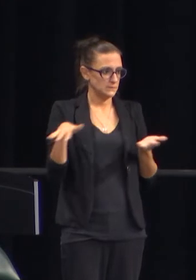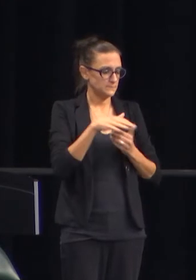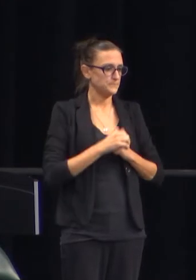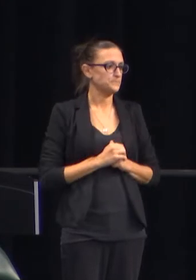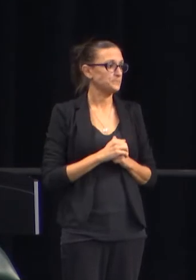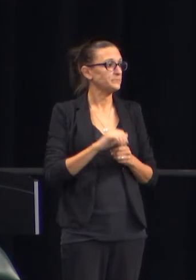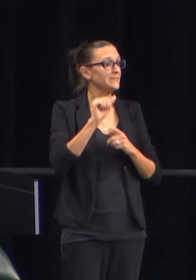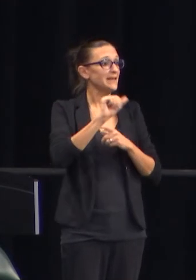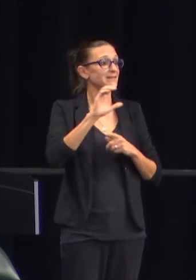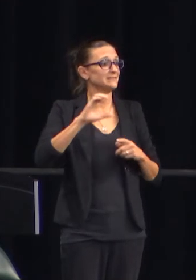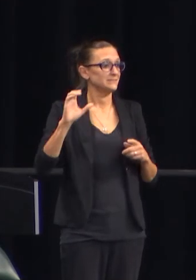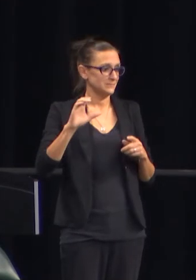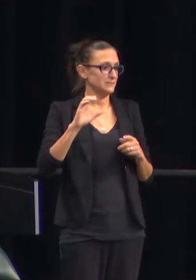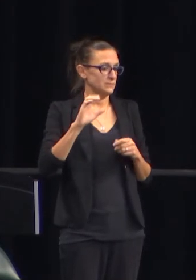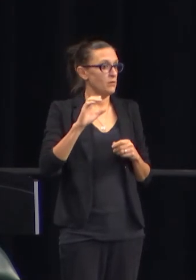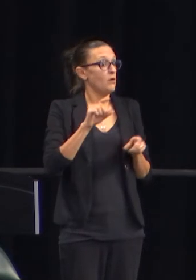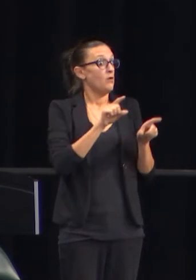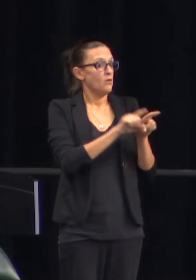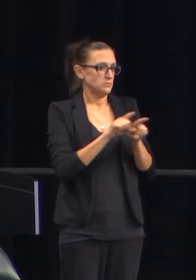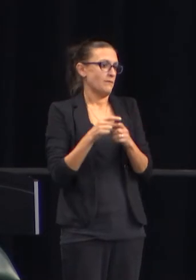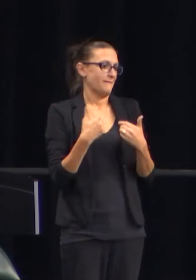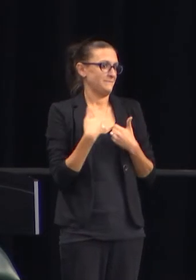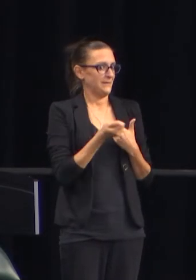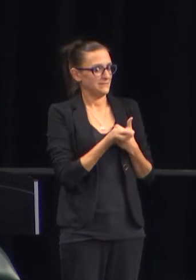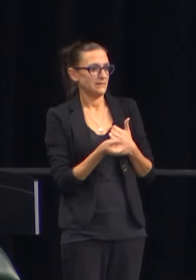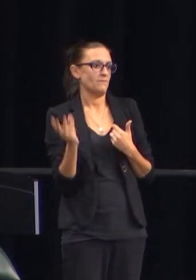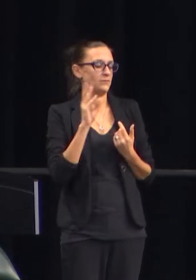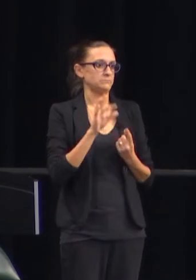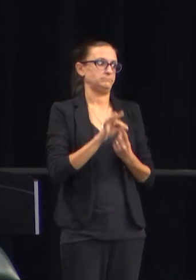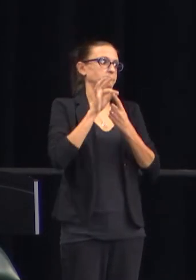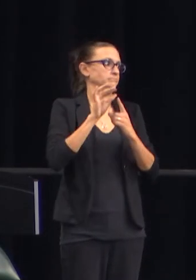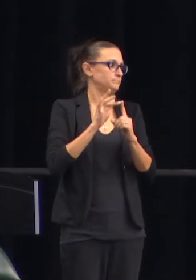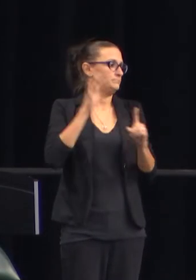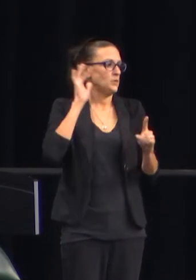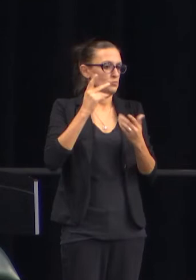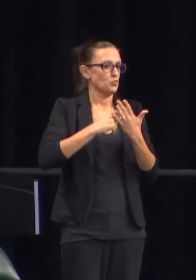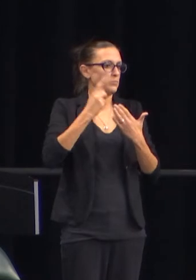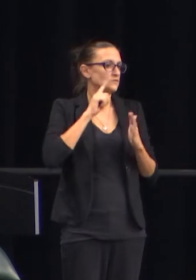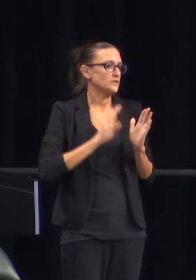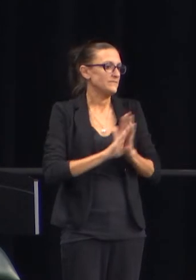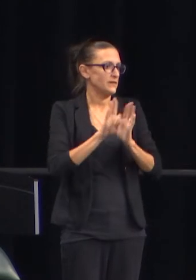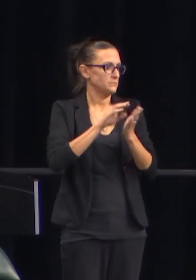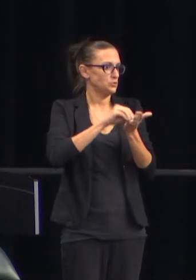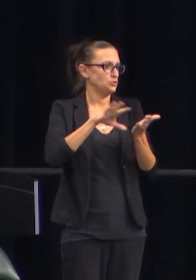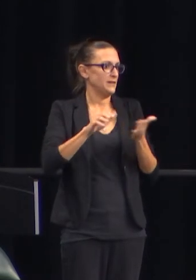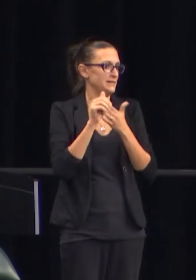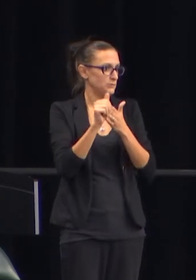ACC also has several exceptional programs for developing student leadership.